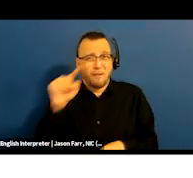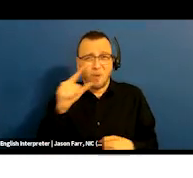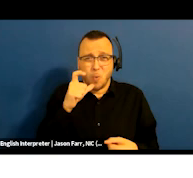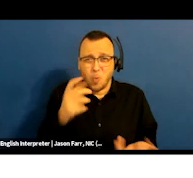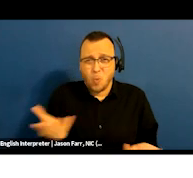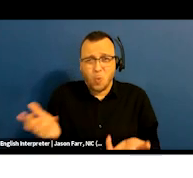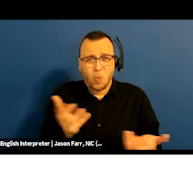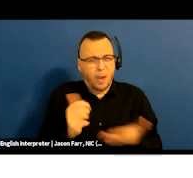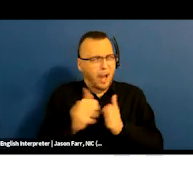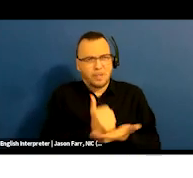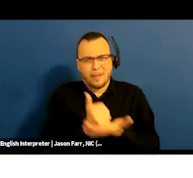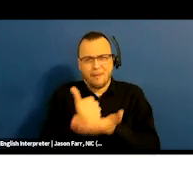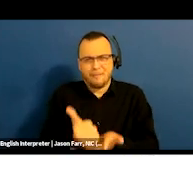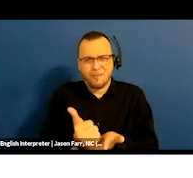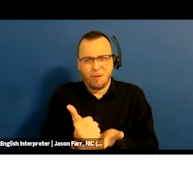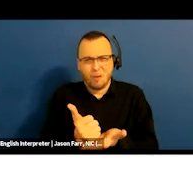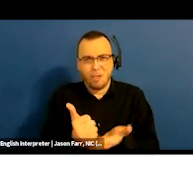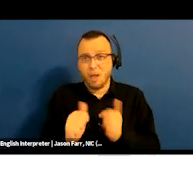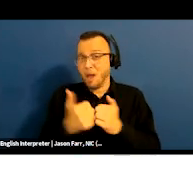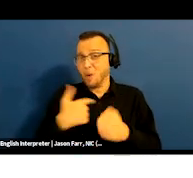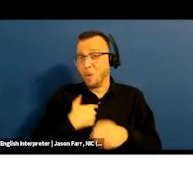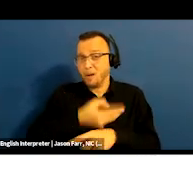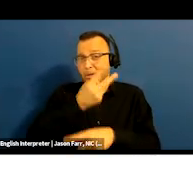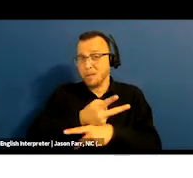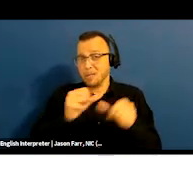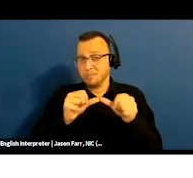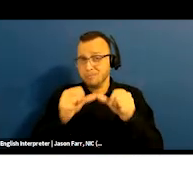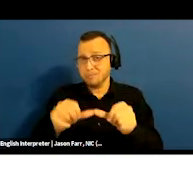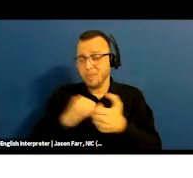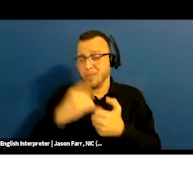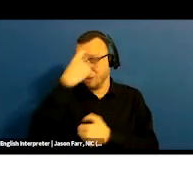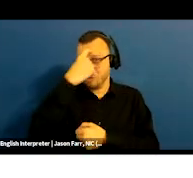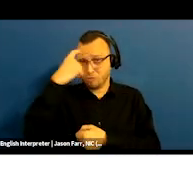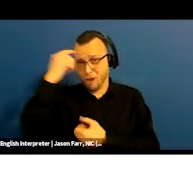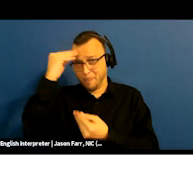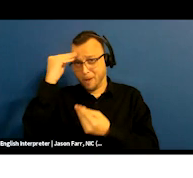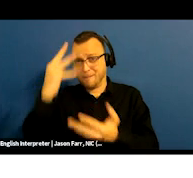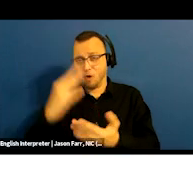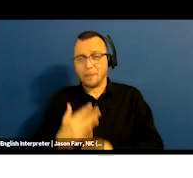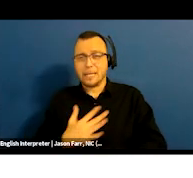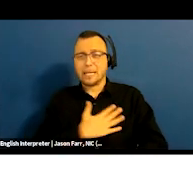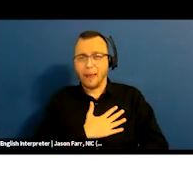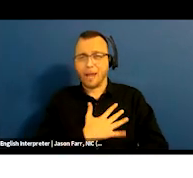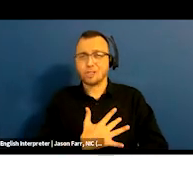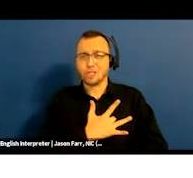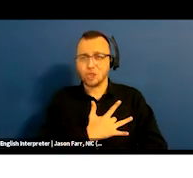we do wanna keep and build a connection between ourselves and others in sort of thinking about that bigger picture